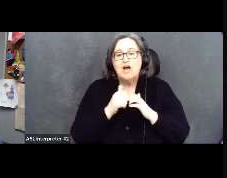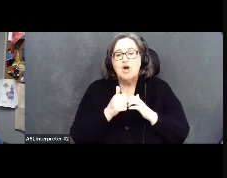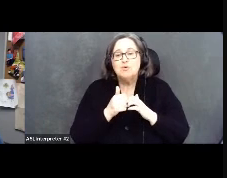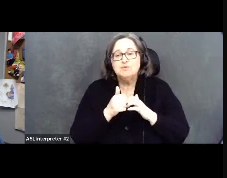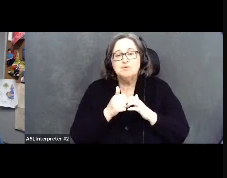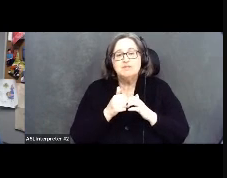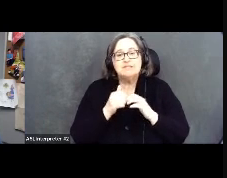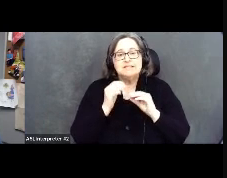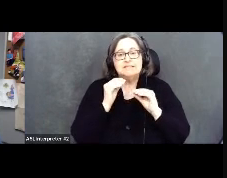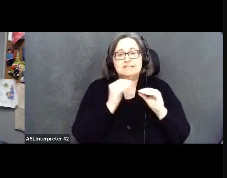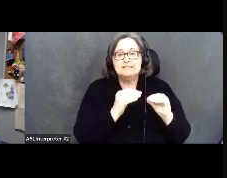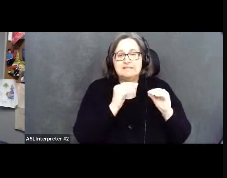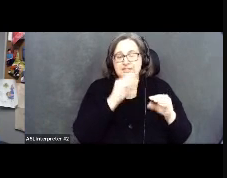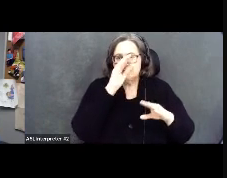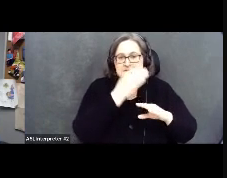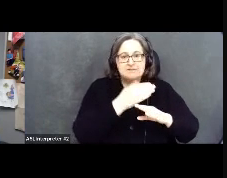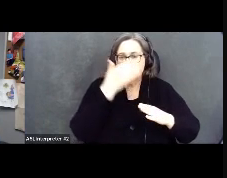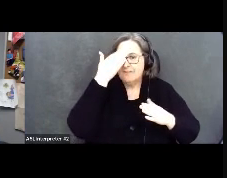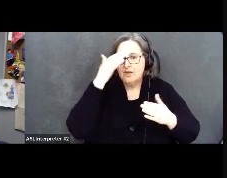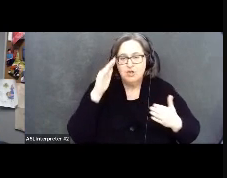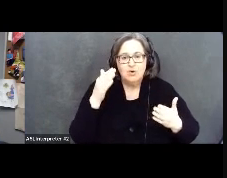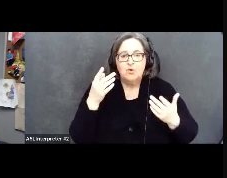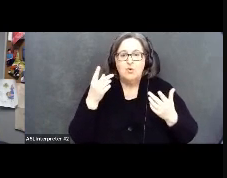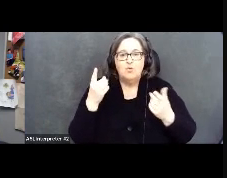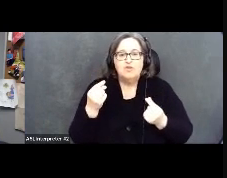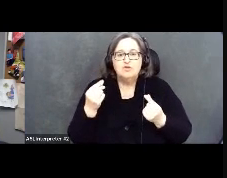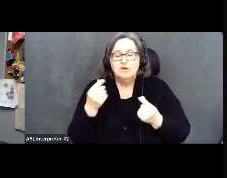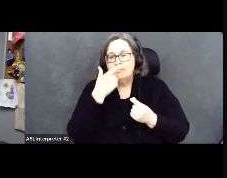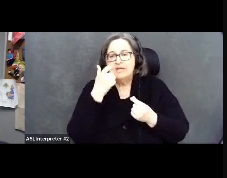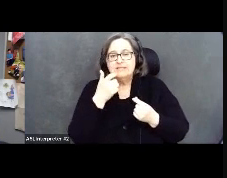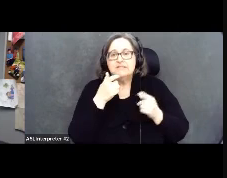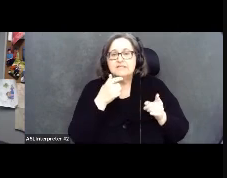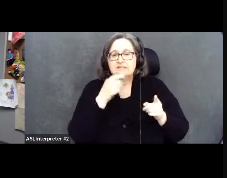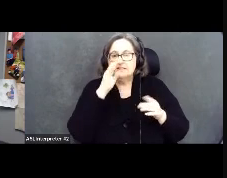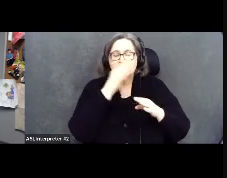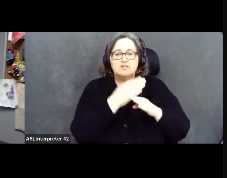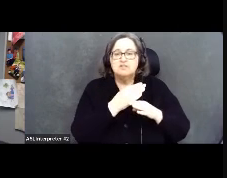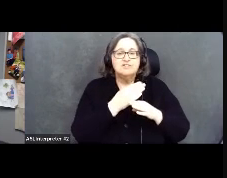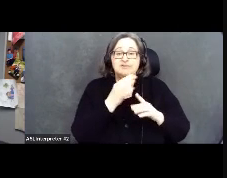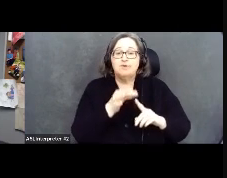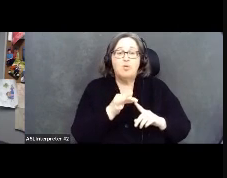teach him. They don't know what they are doing. Declan is one of a kind. You start off